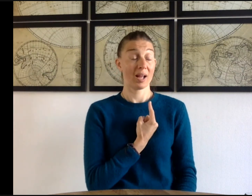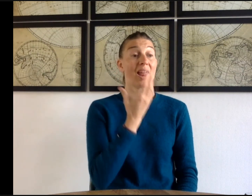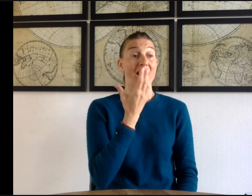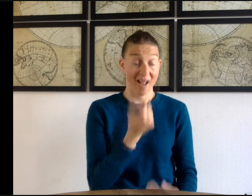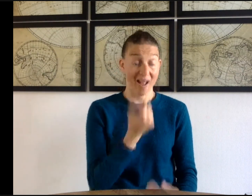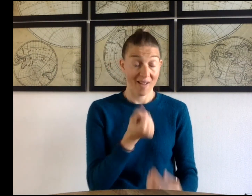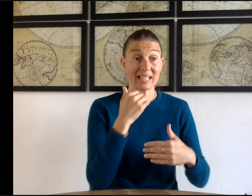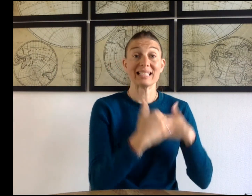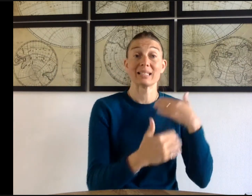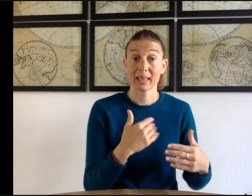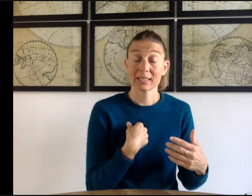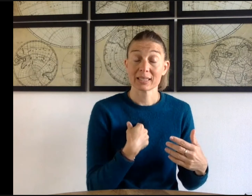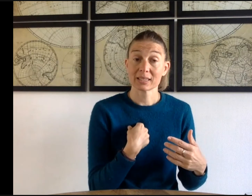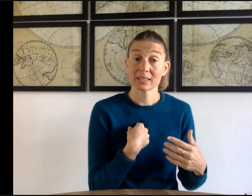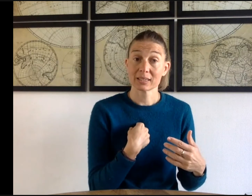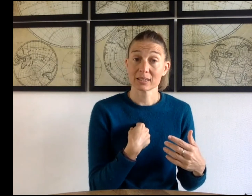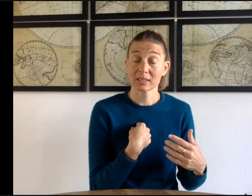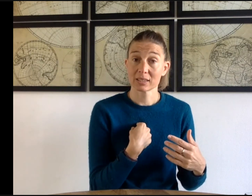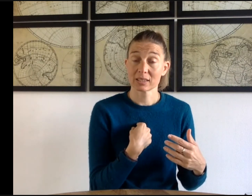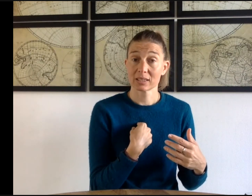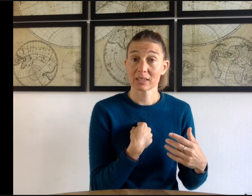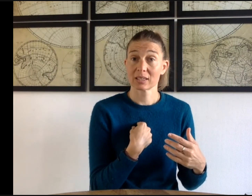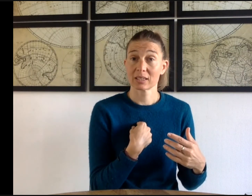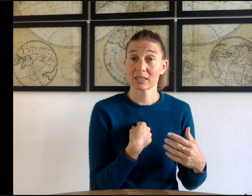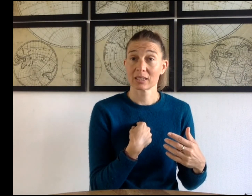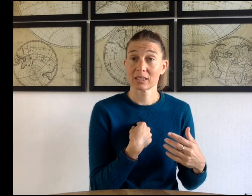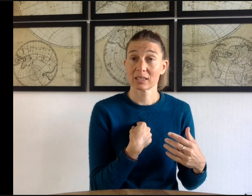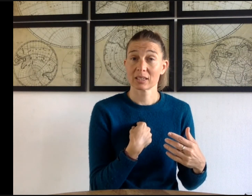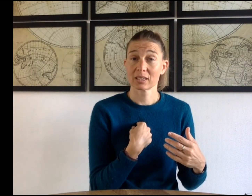And even, it seemed their first person with disability